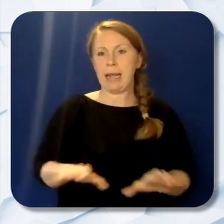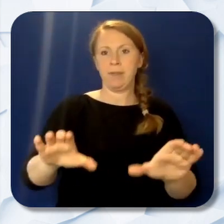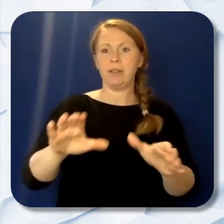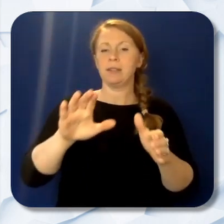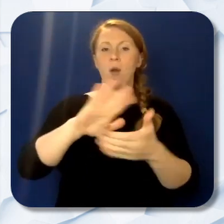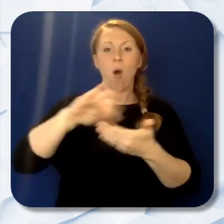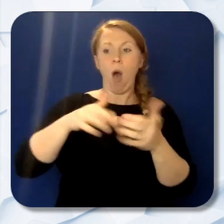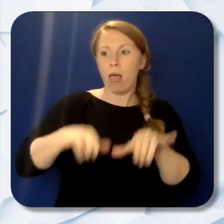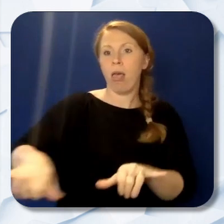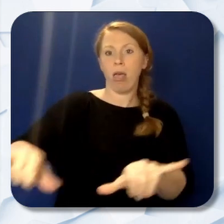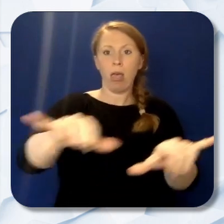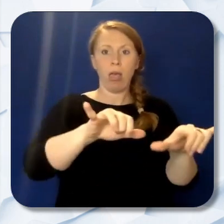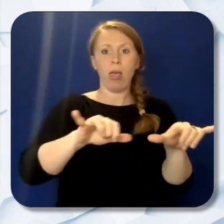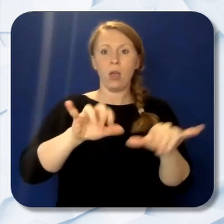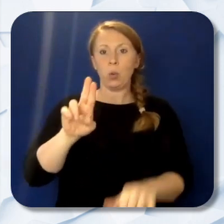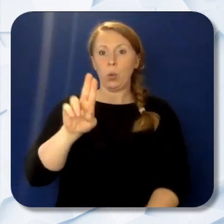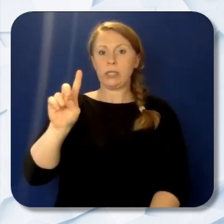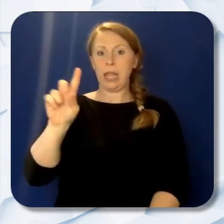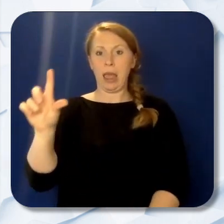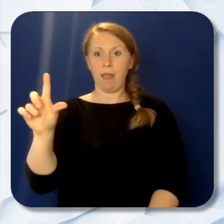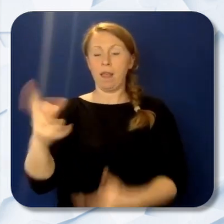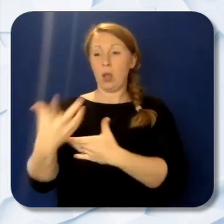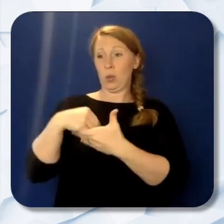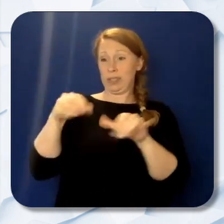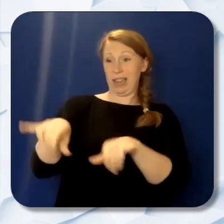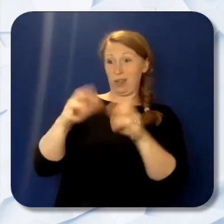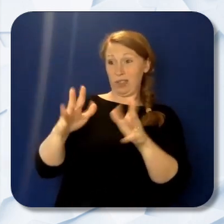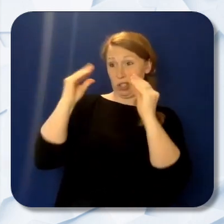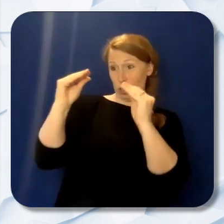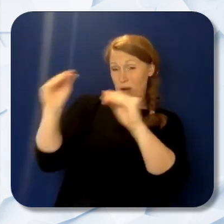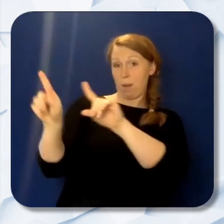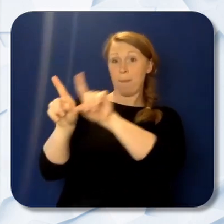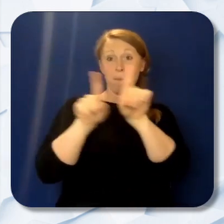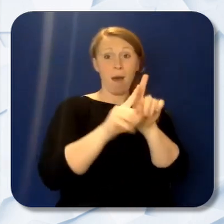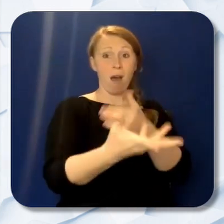learning. They include not just what standards are being taught, but also the Sl. Competencies,